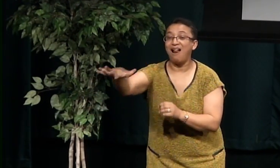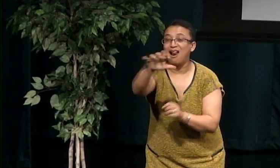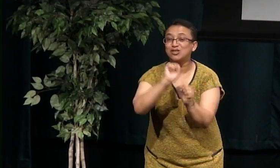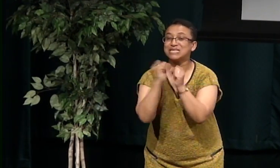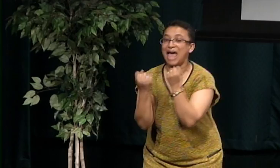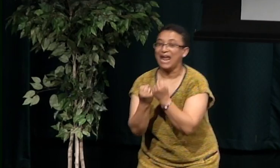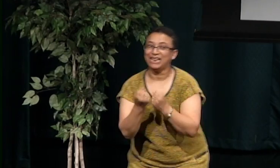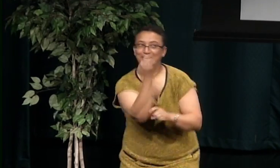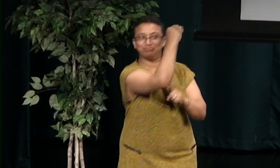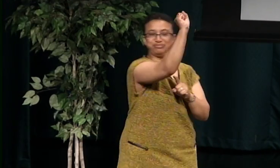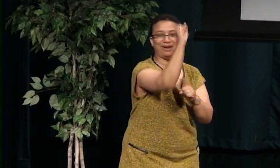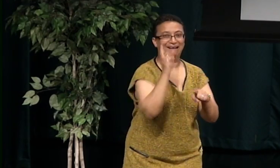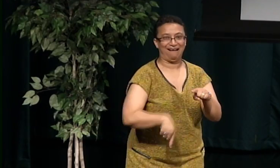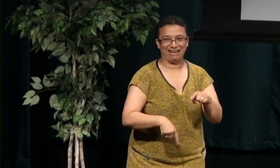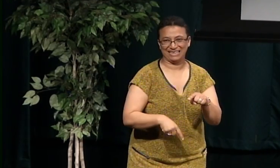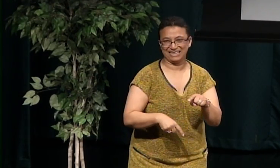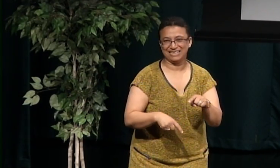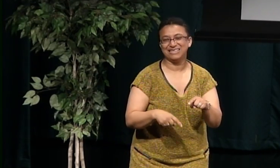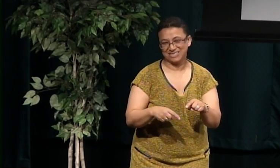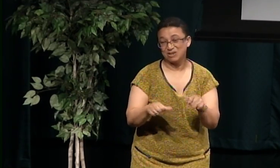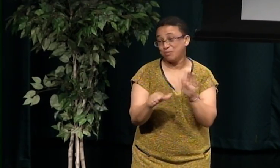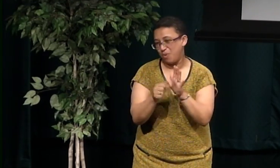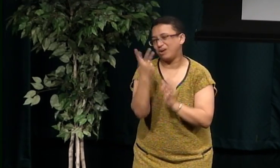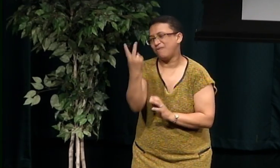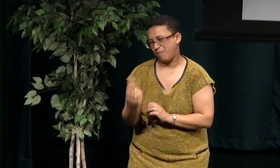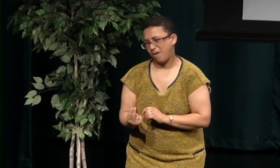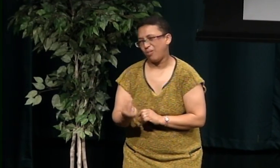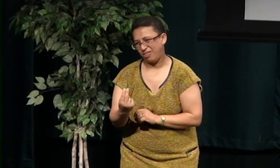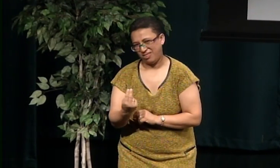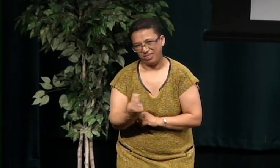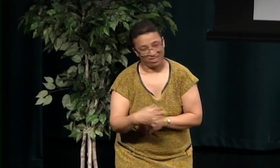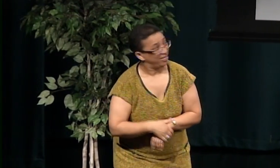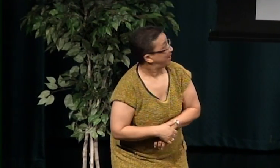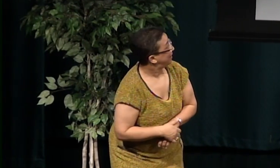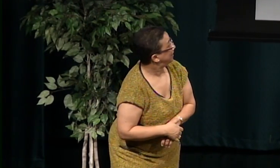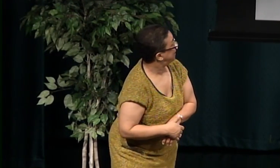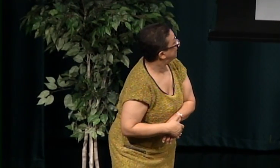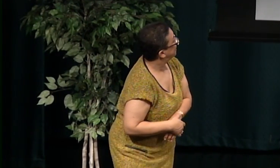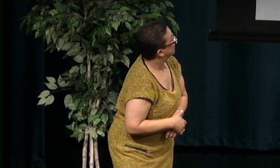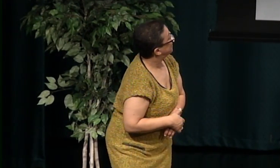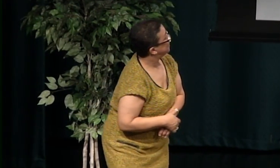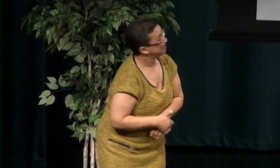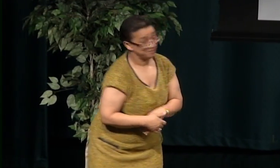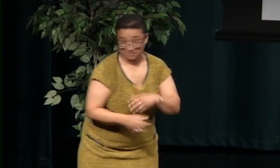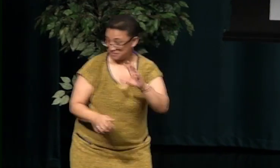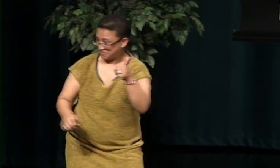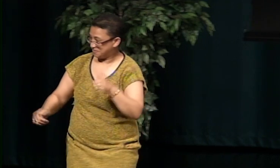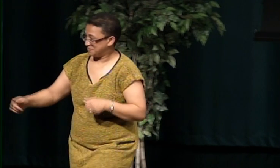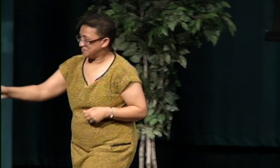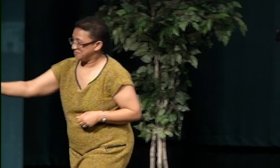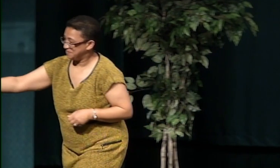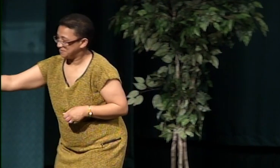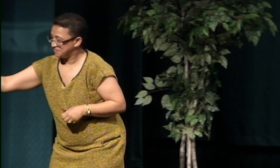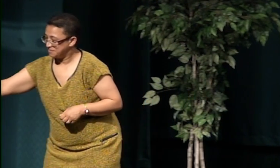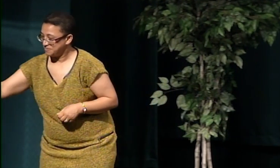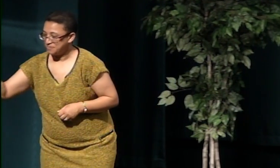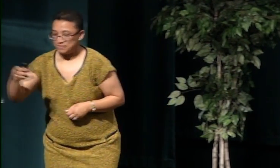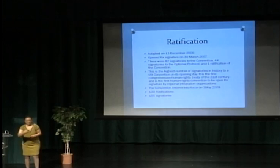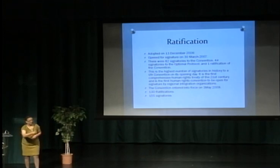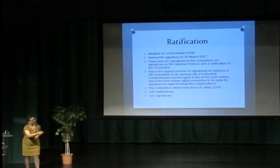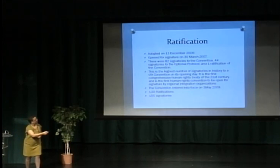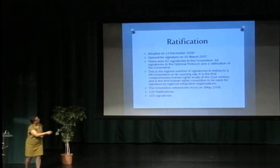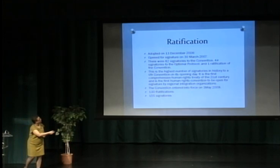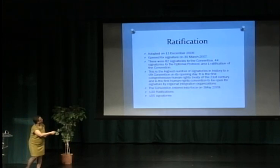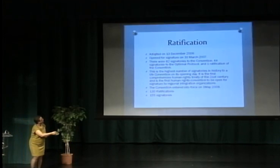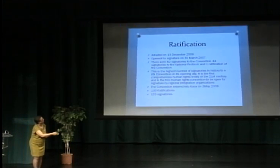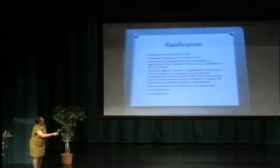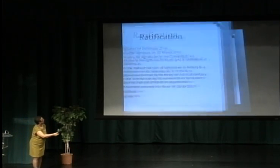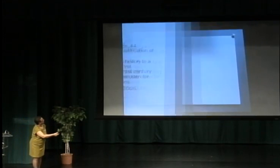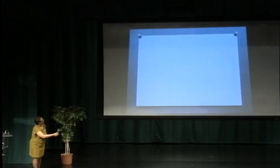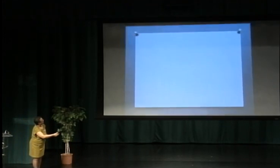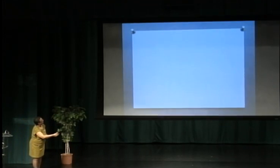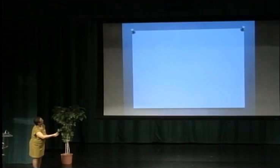So it's very important that you do both.